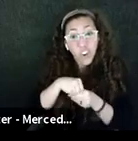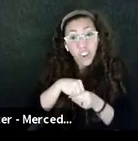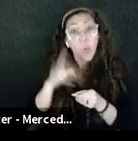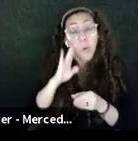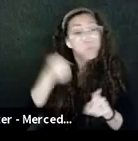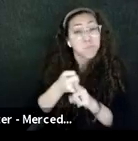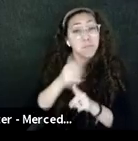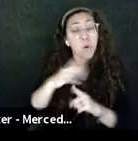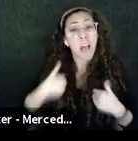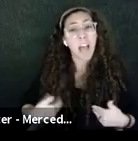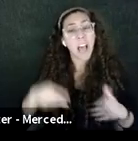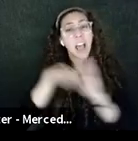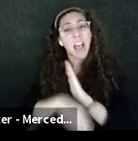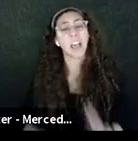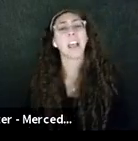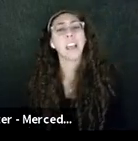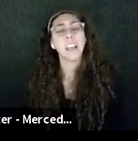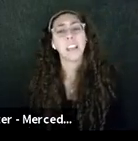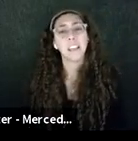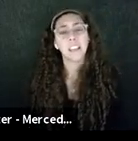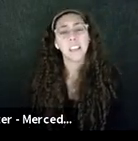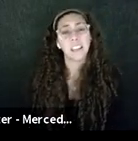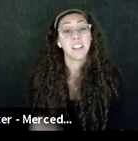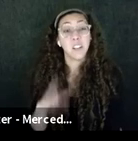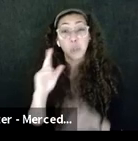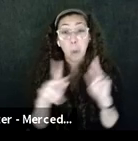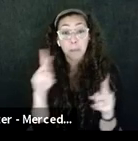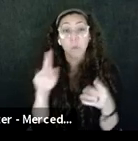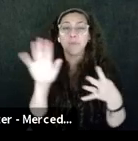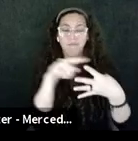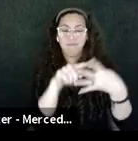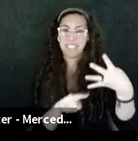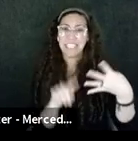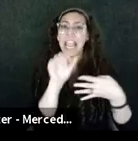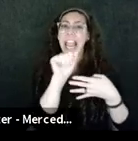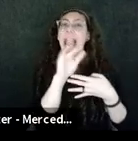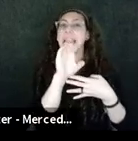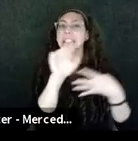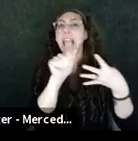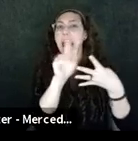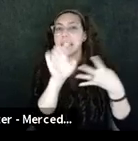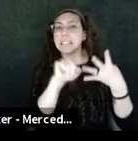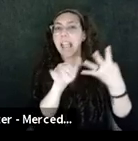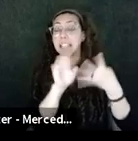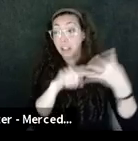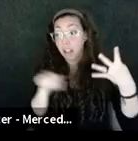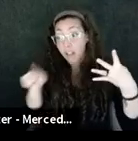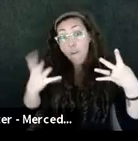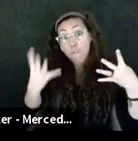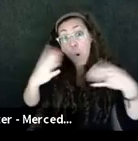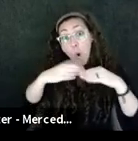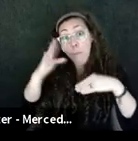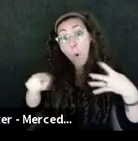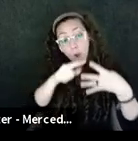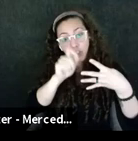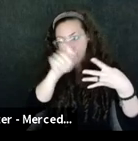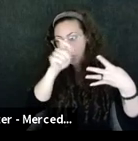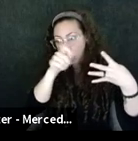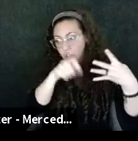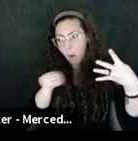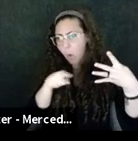Jason Williams: So people who experience four or more aces bear life expectancy is shorter than people that don't have as many aces.